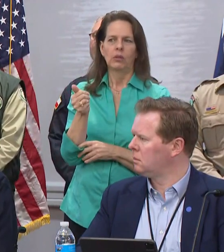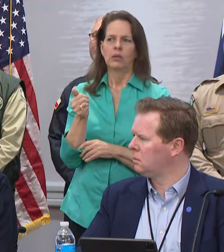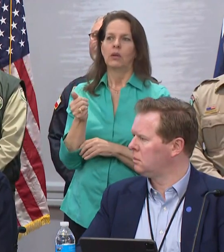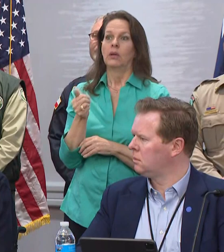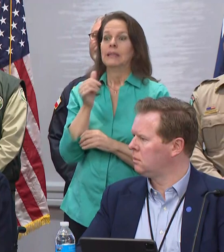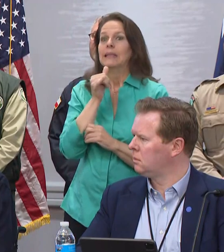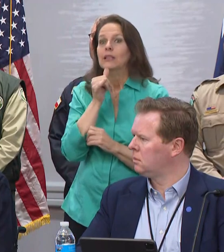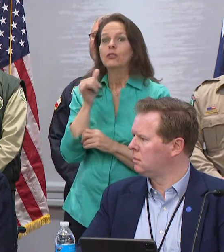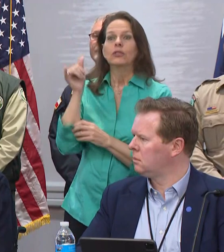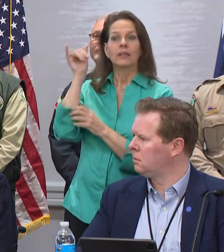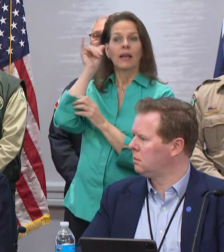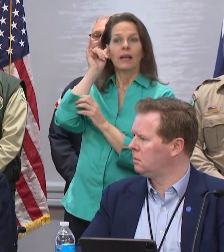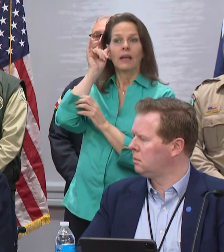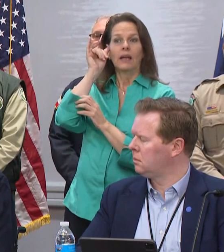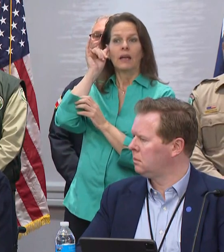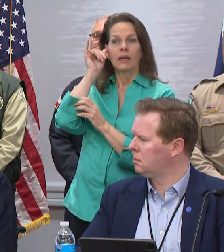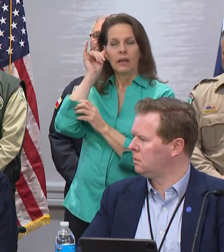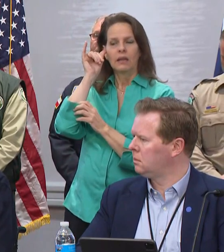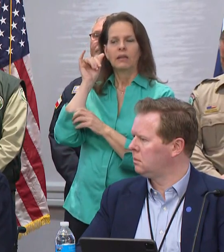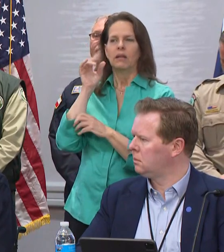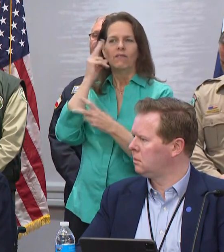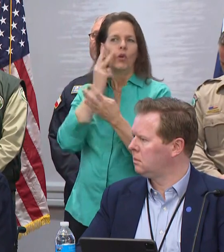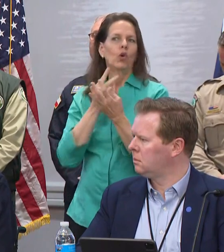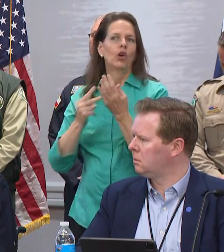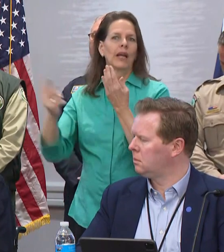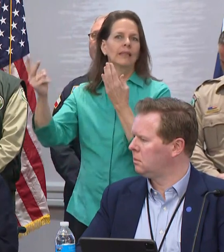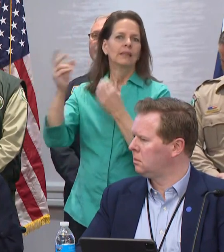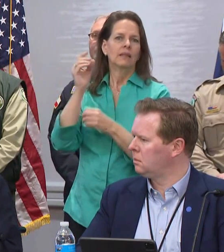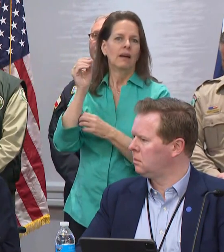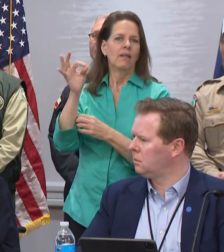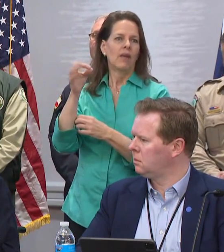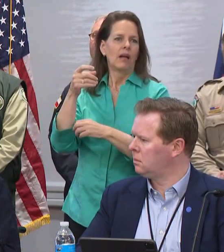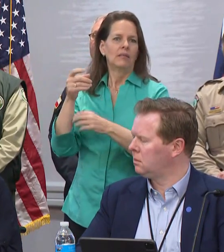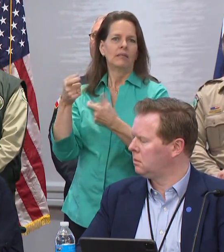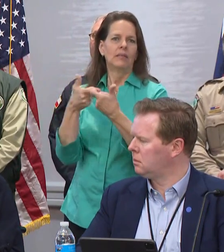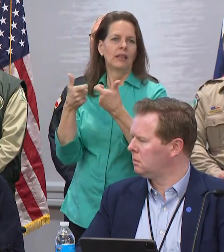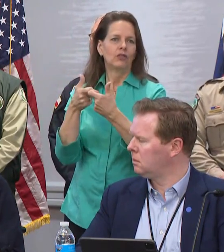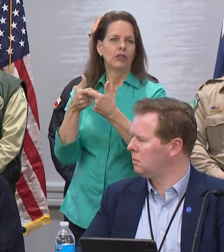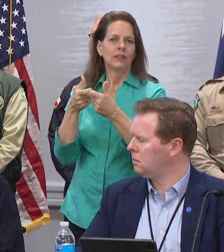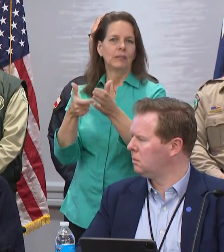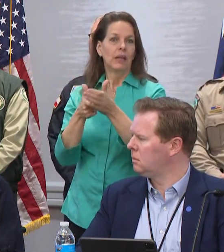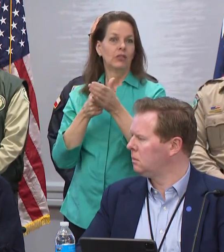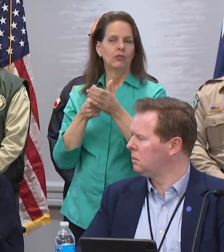Yesterday the forecast for electricity demand showed demand